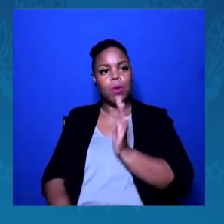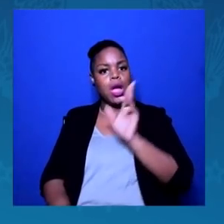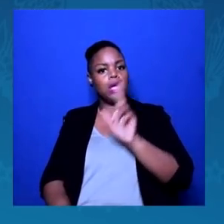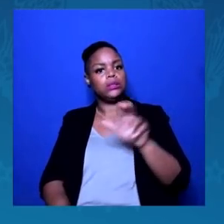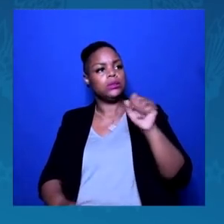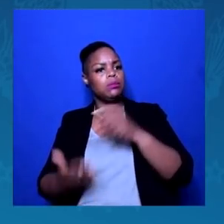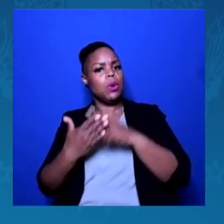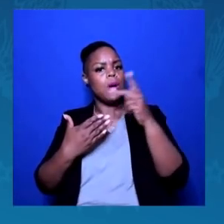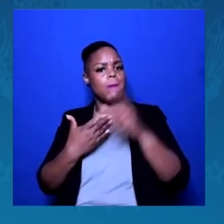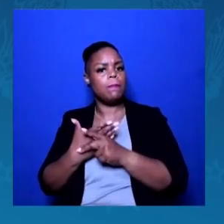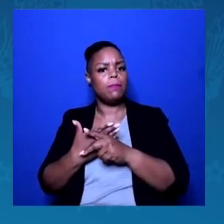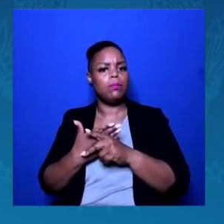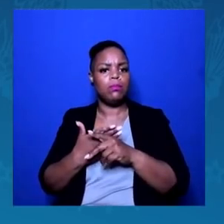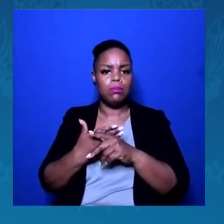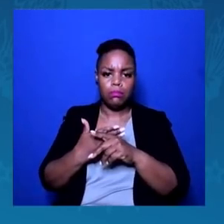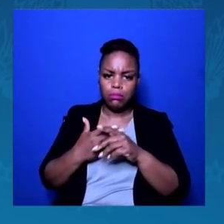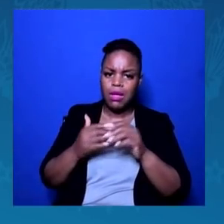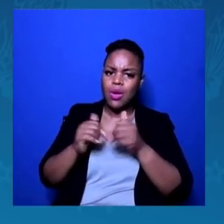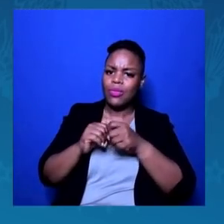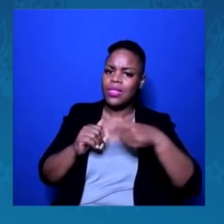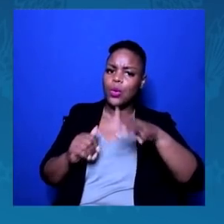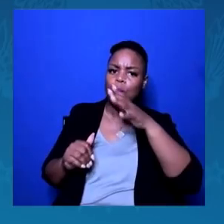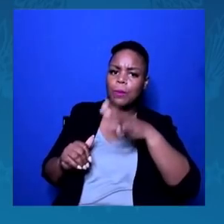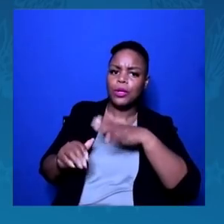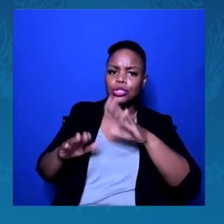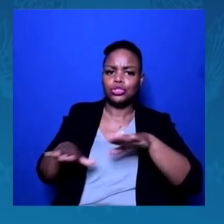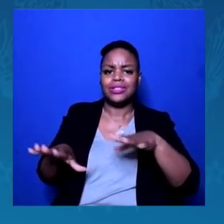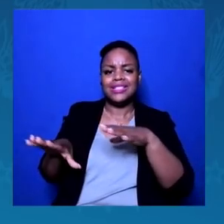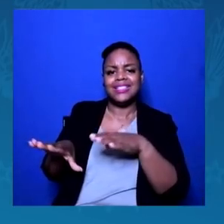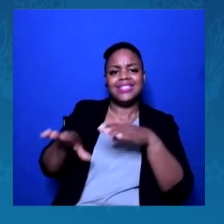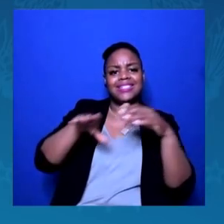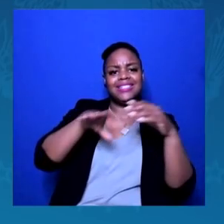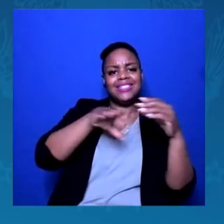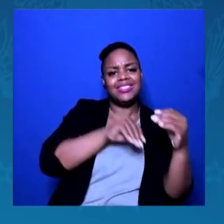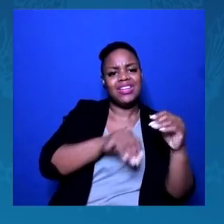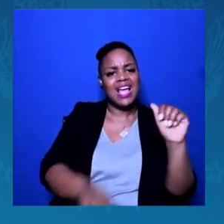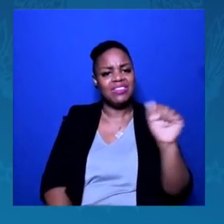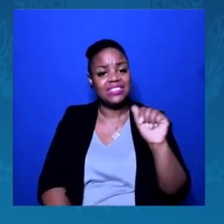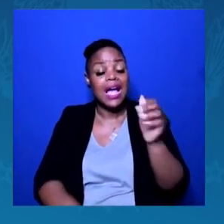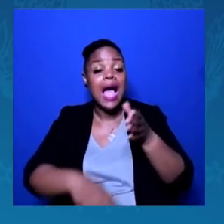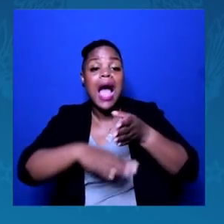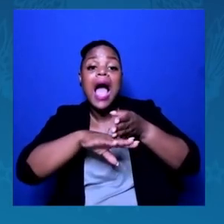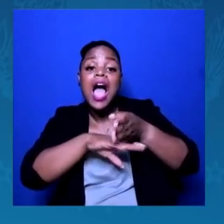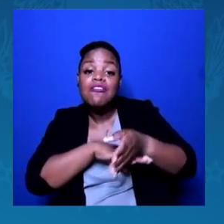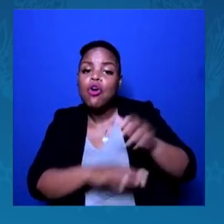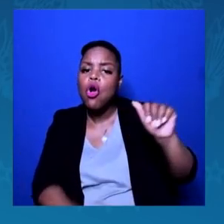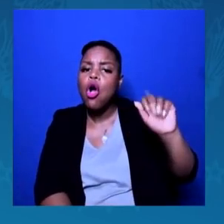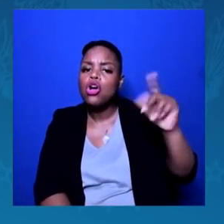if they wish to do so. What will the administration do to support women who are not permitted to leave Afghanistan?